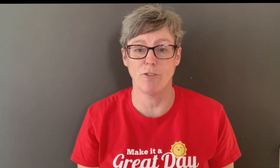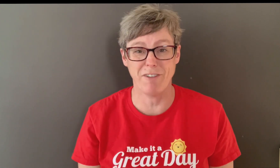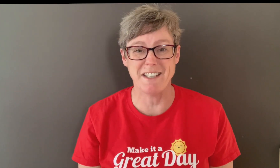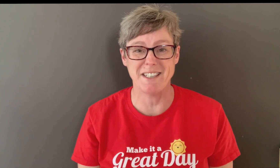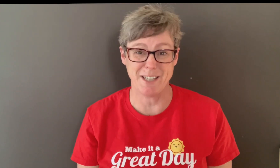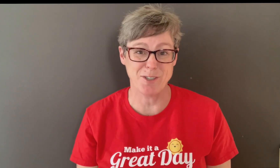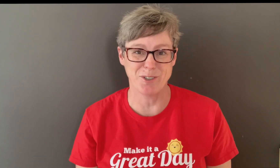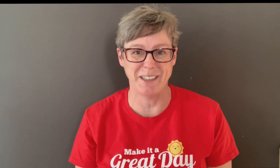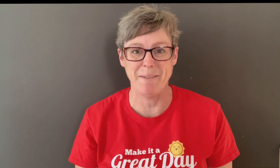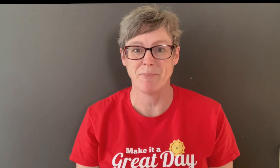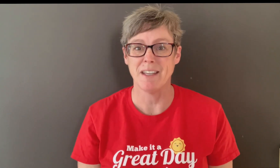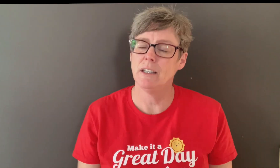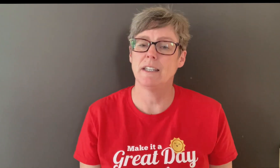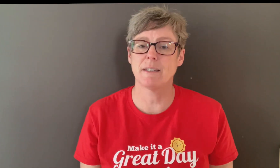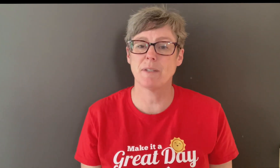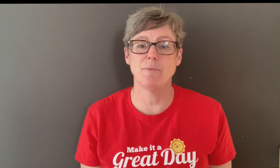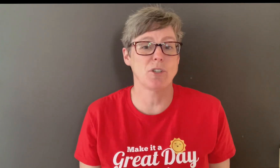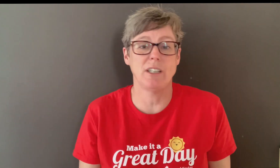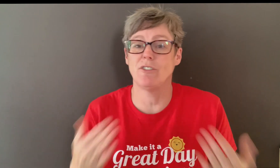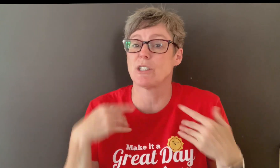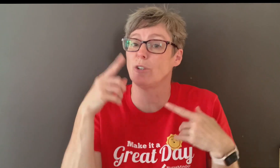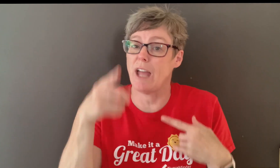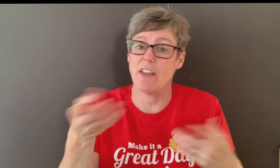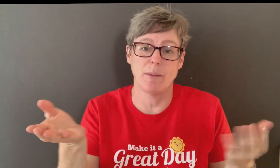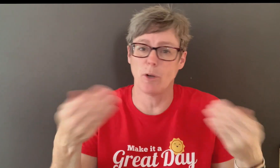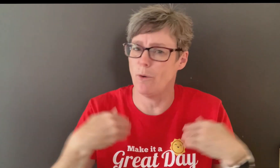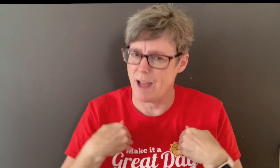face essentially and sometimes you can even just look at them and go